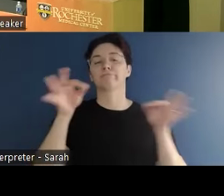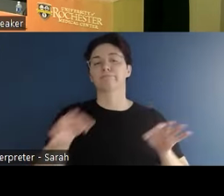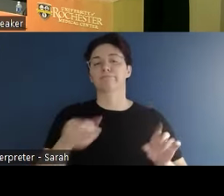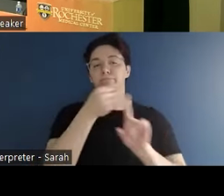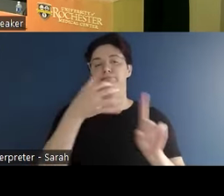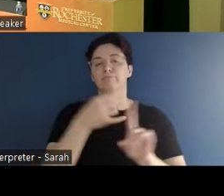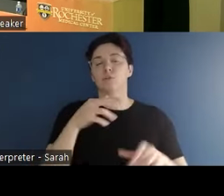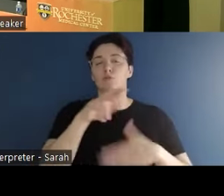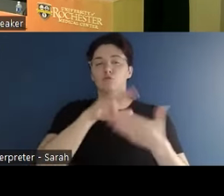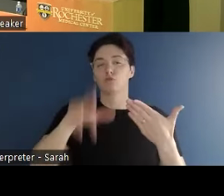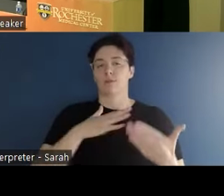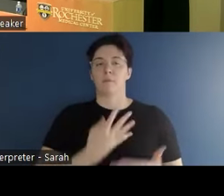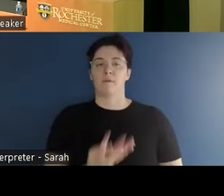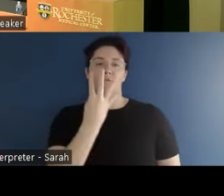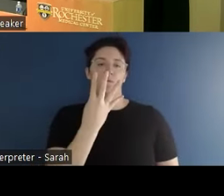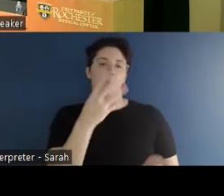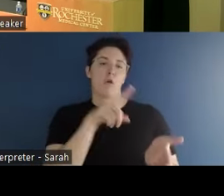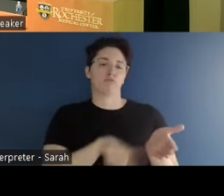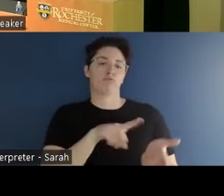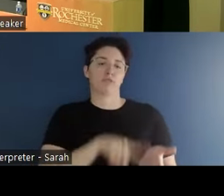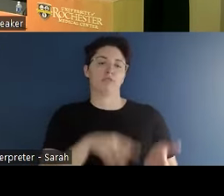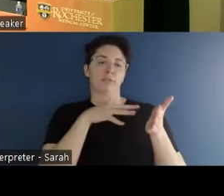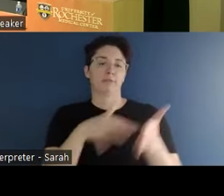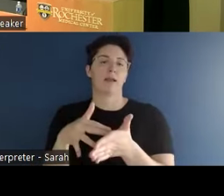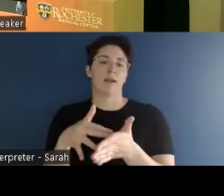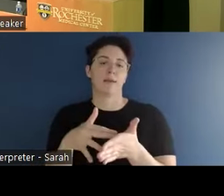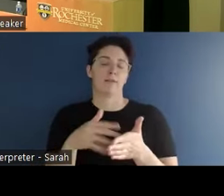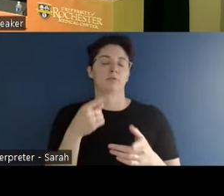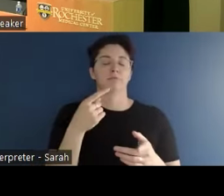conducted that have begun to examine the model I just discussed I'll be